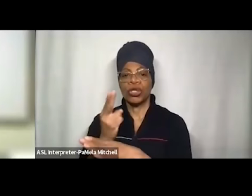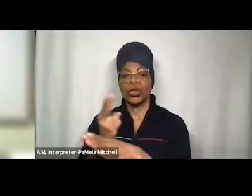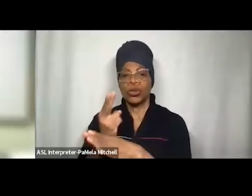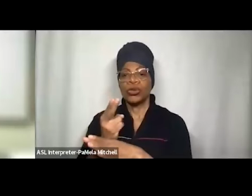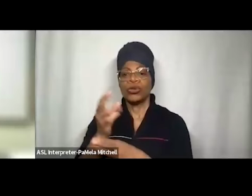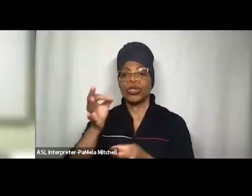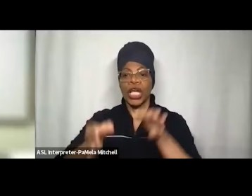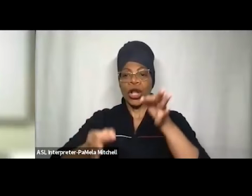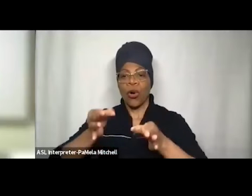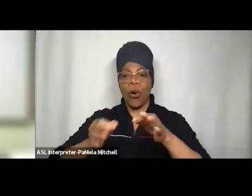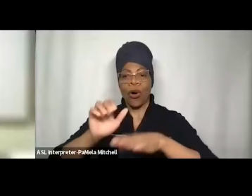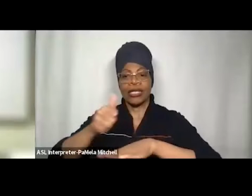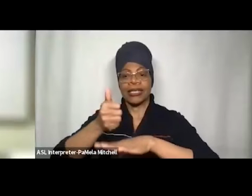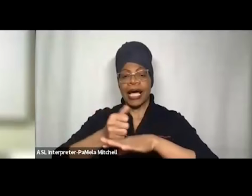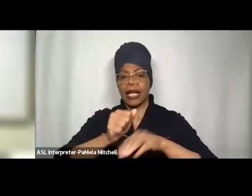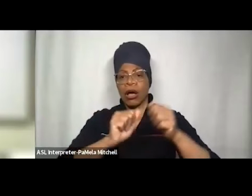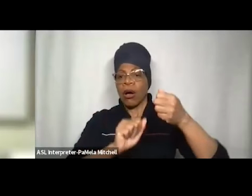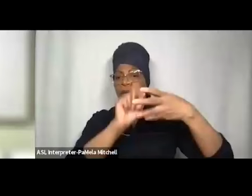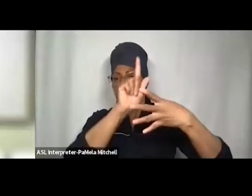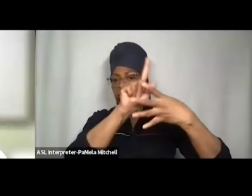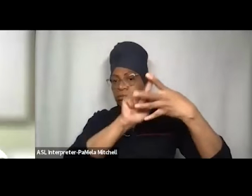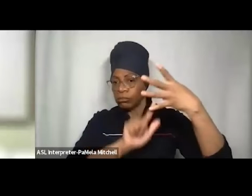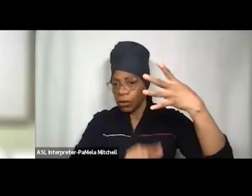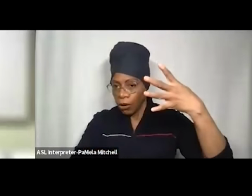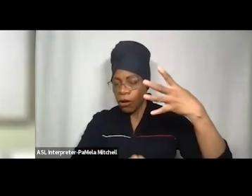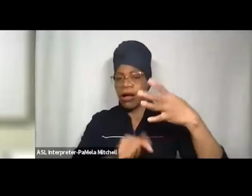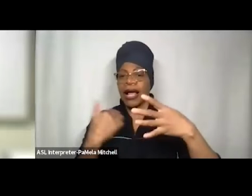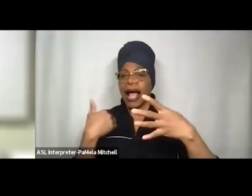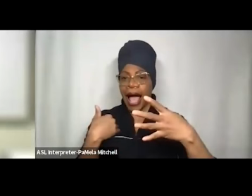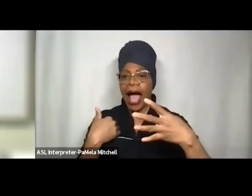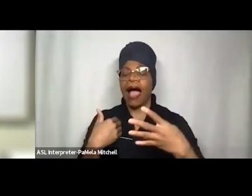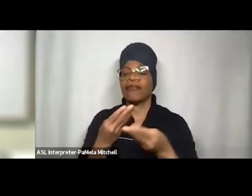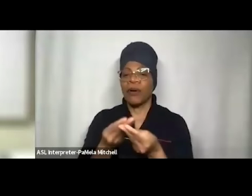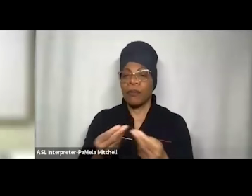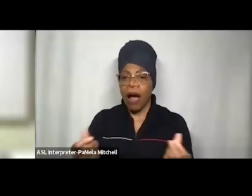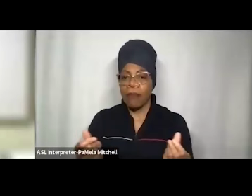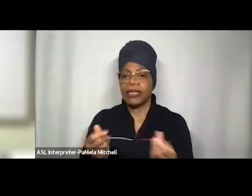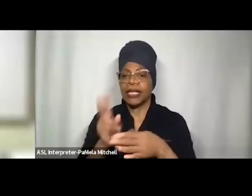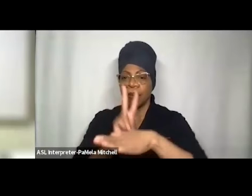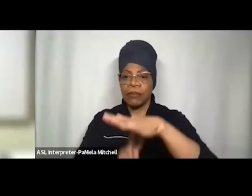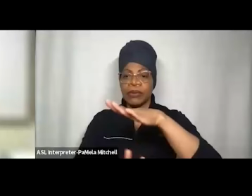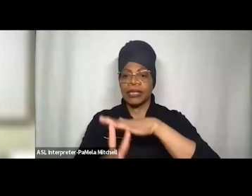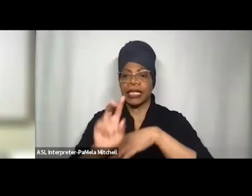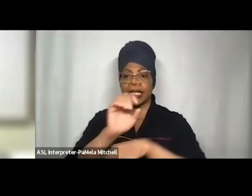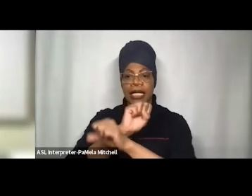All of these instruments have very good psychometric properties in predicting arrest. And if you look at one example of this,